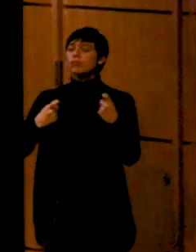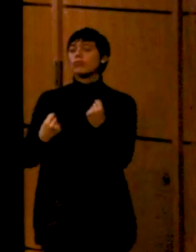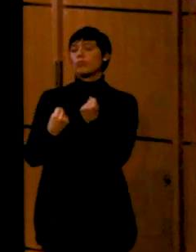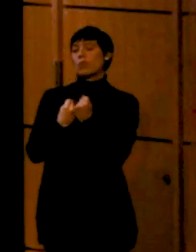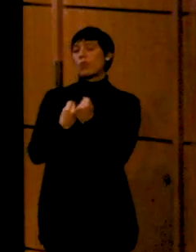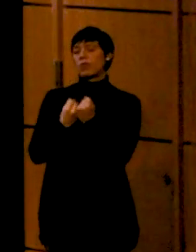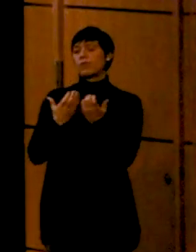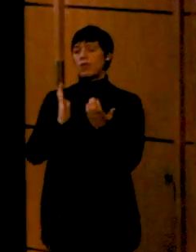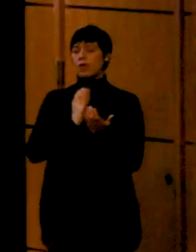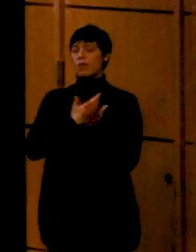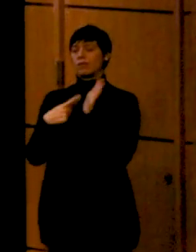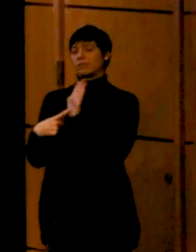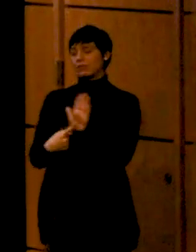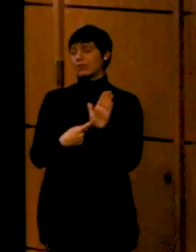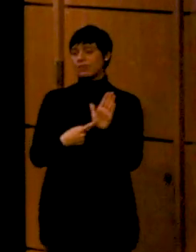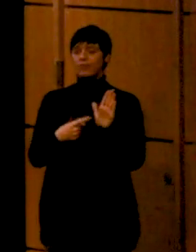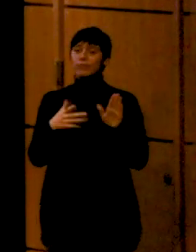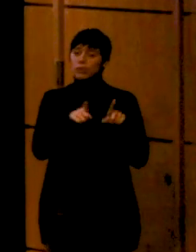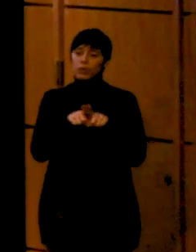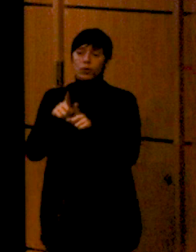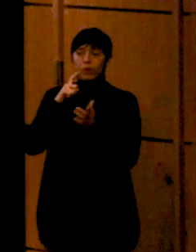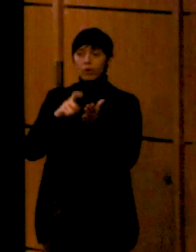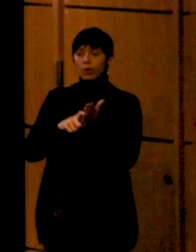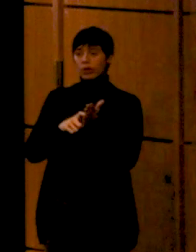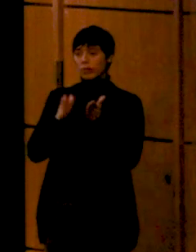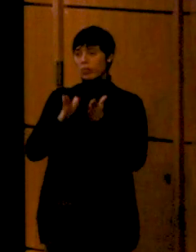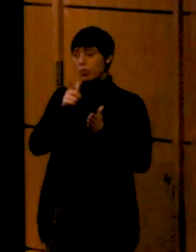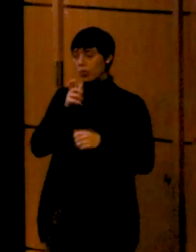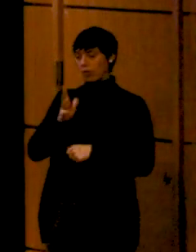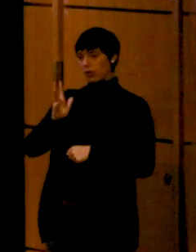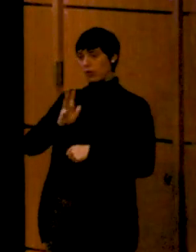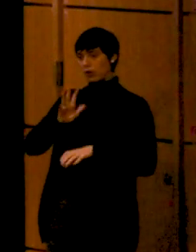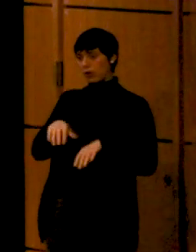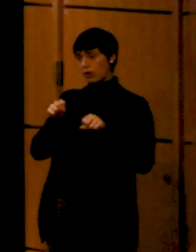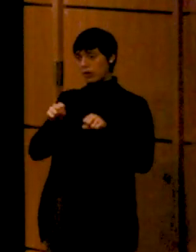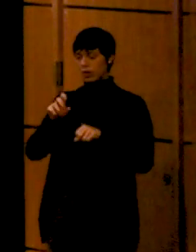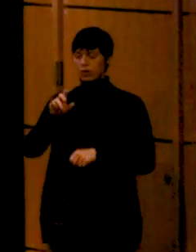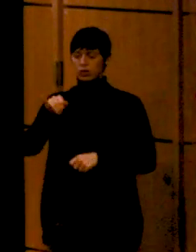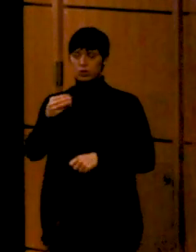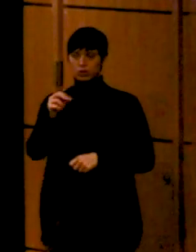I would like to also acknowledge my late predecessor, John Buchanan, whose endowment fund is underwriting